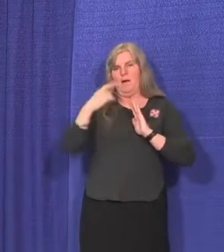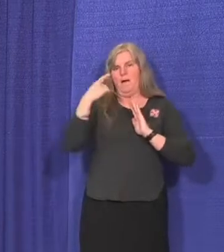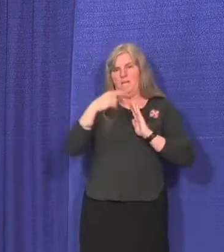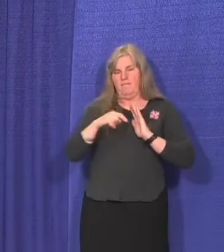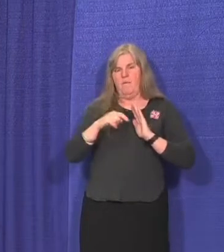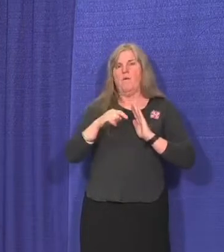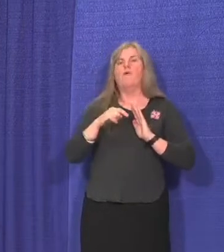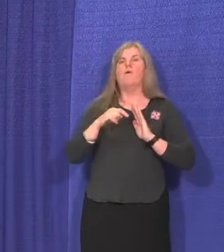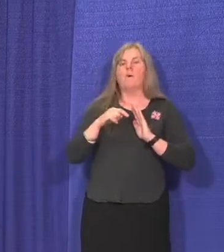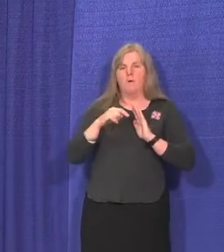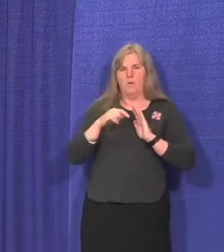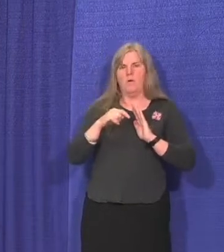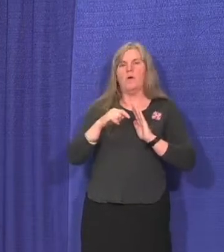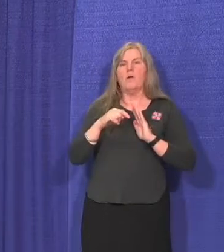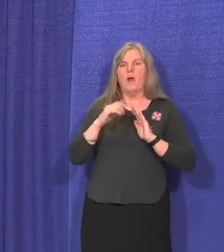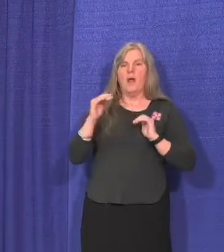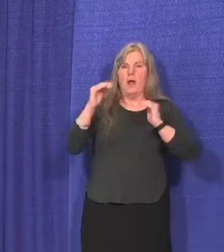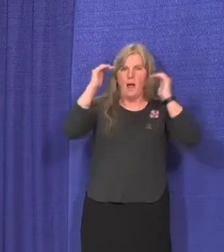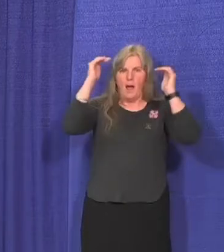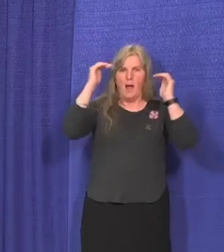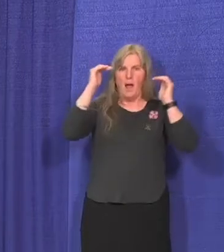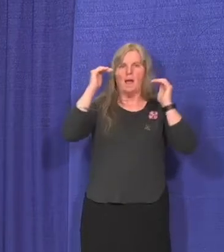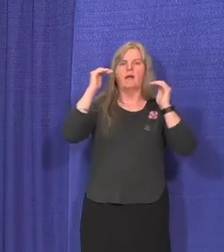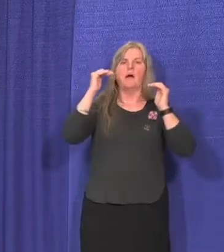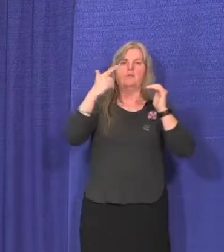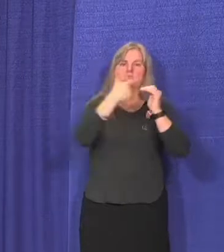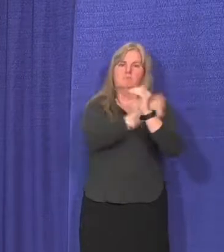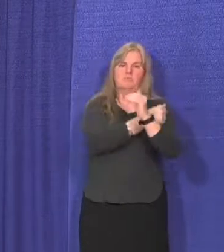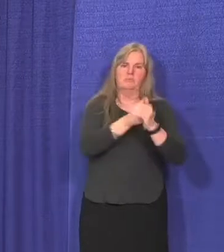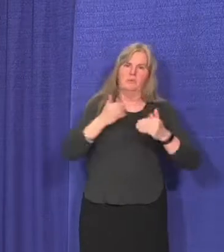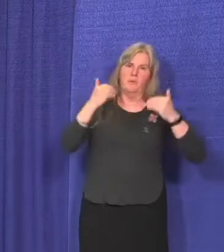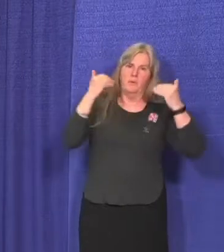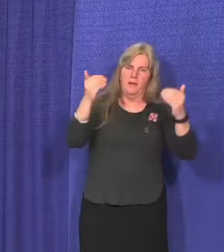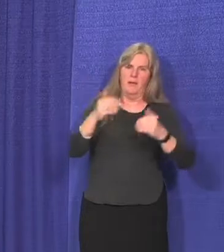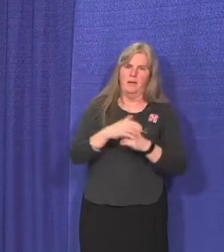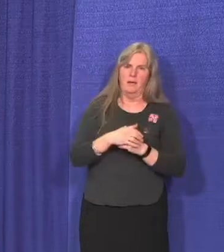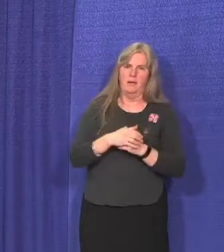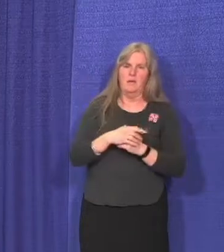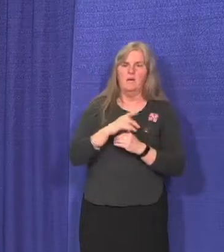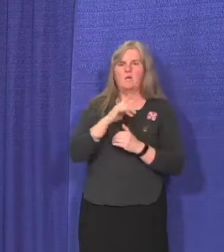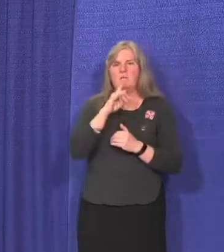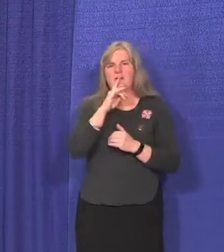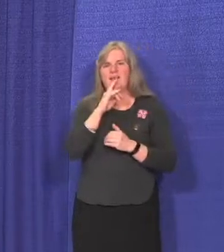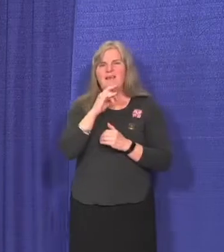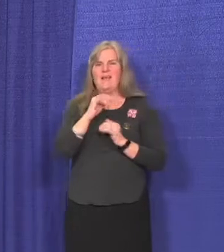I agree with everything Doctor Hanley said. But that number was always when